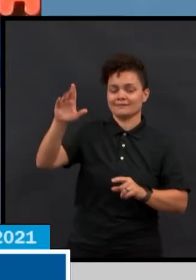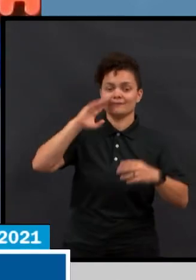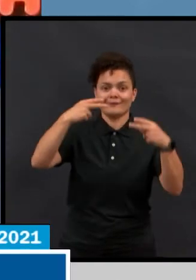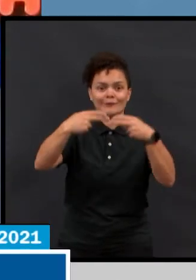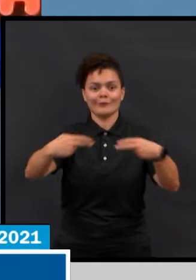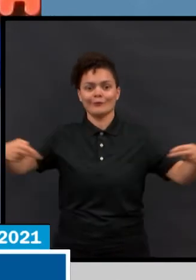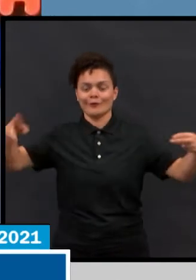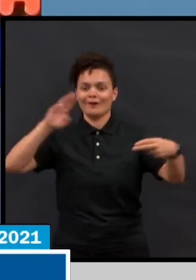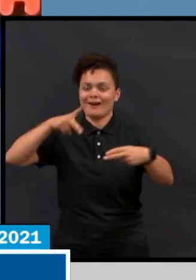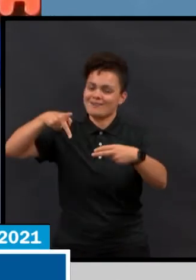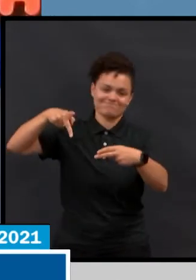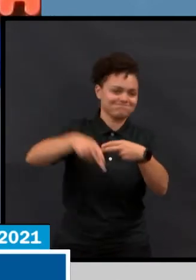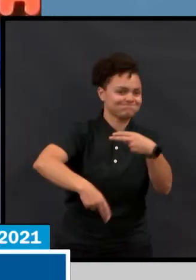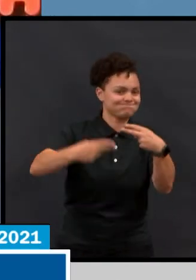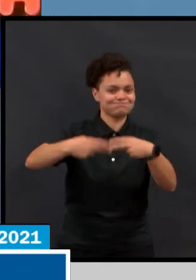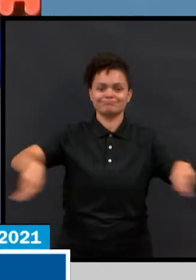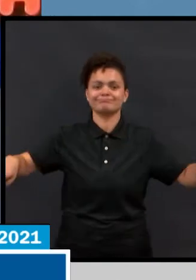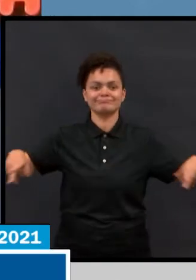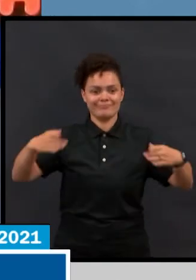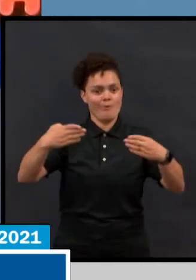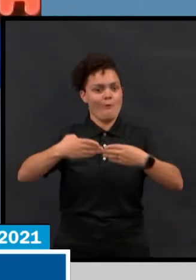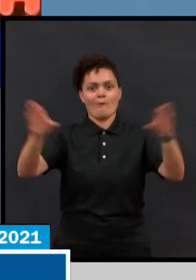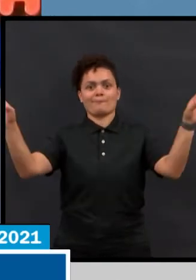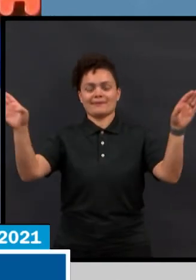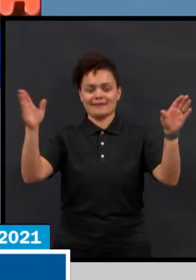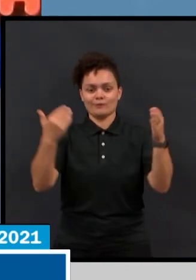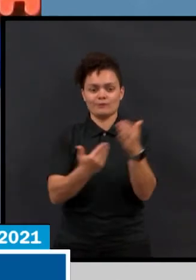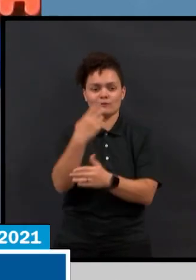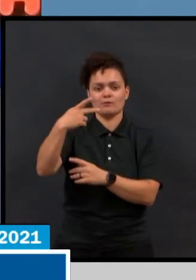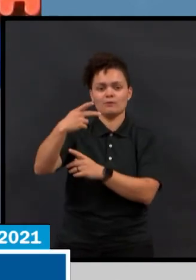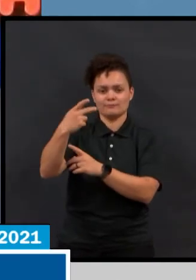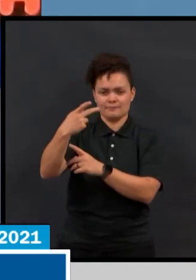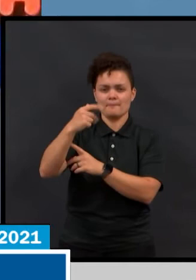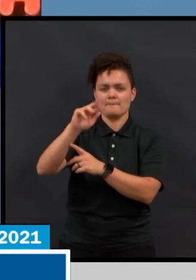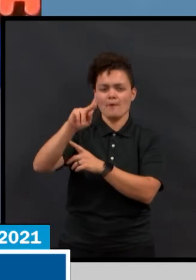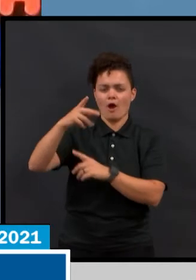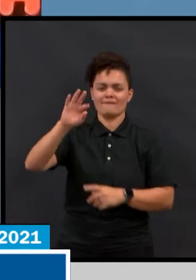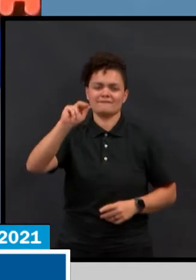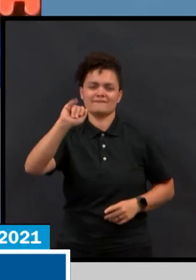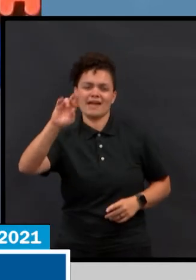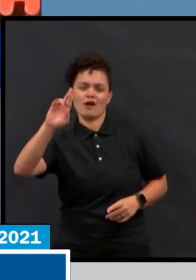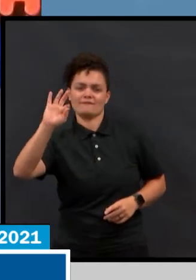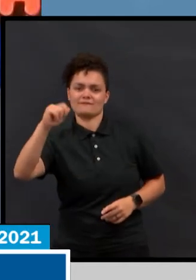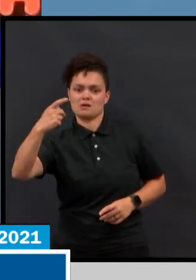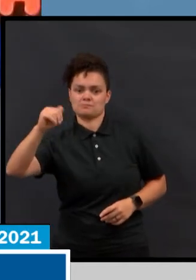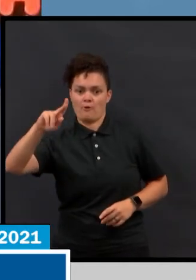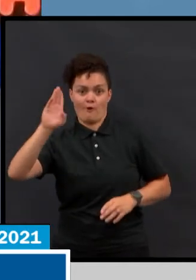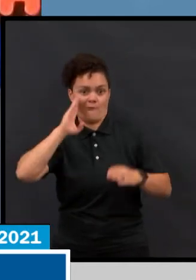fairfax park 2858 fairfax where we've worked with the community to design a park that is fitting for